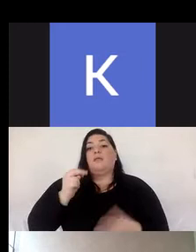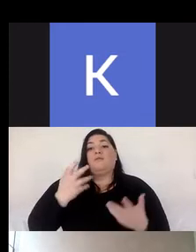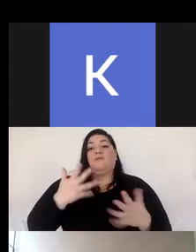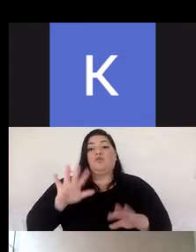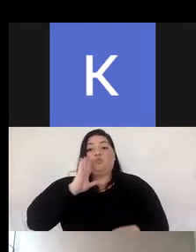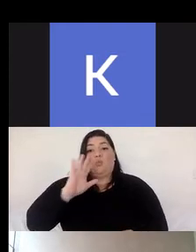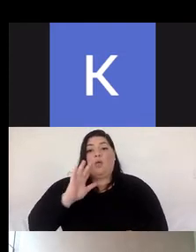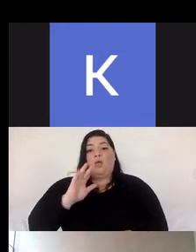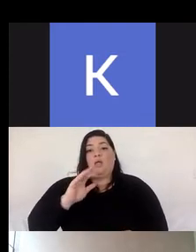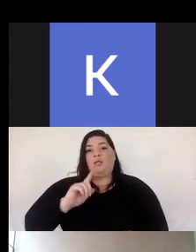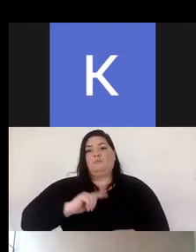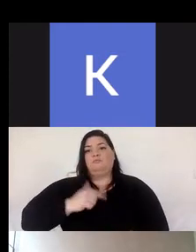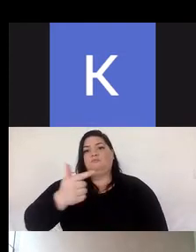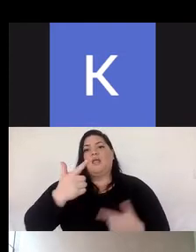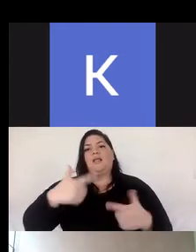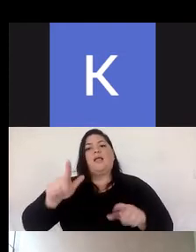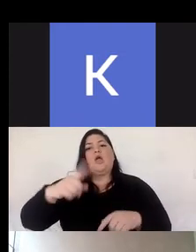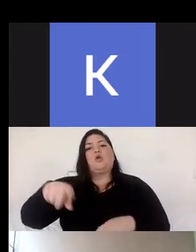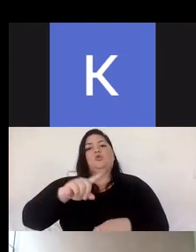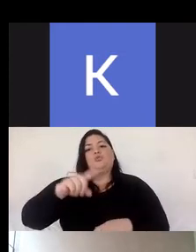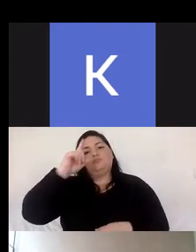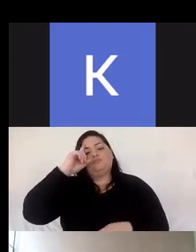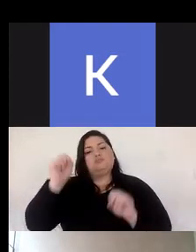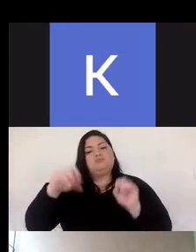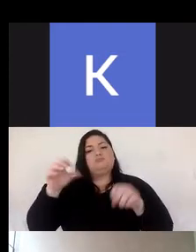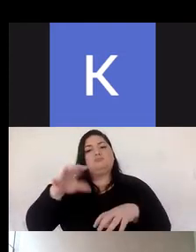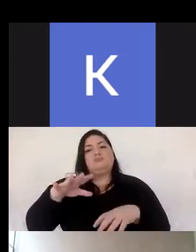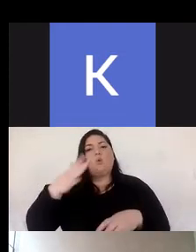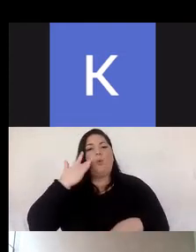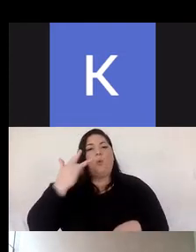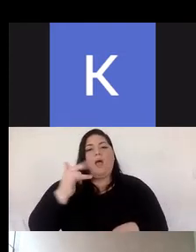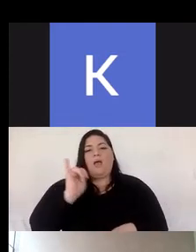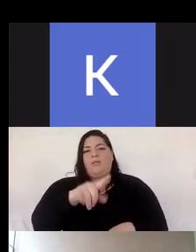to weigh in about what makes them a strong quote.